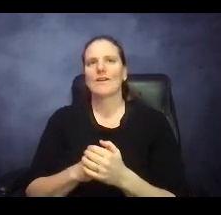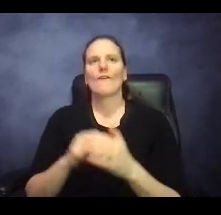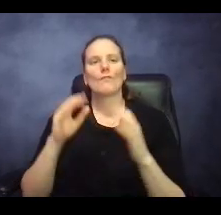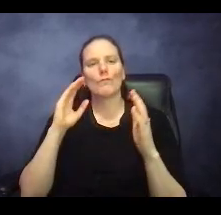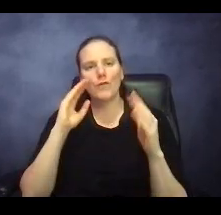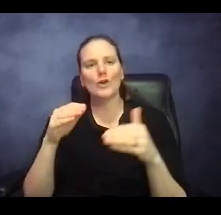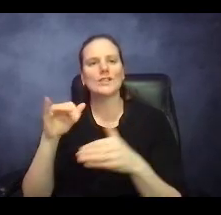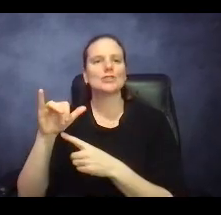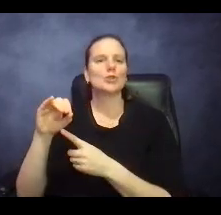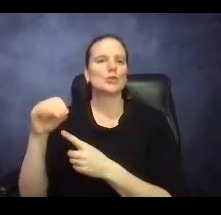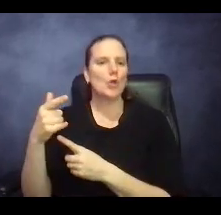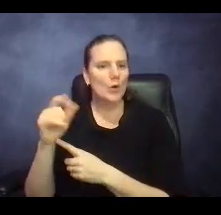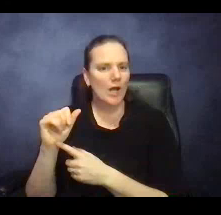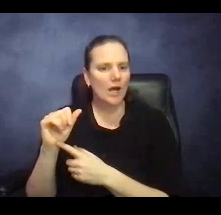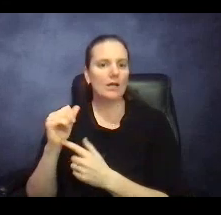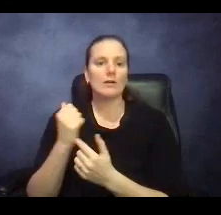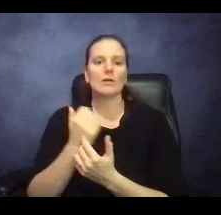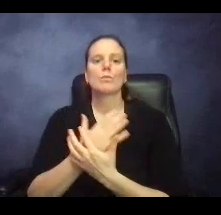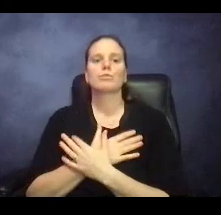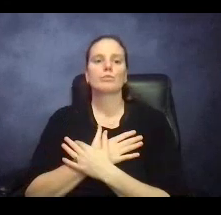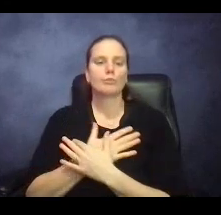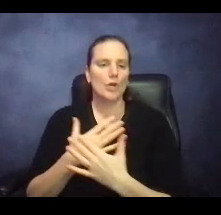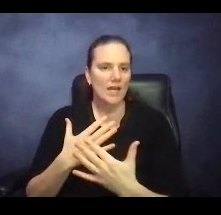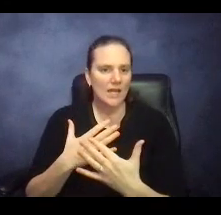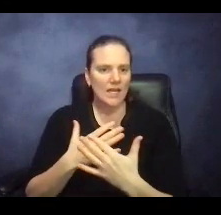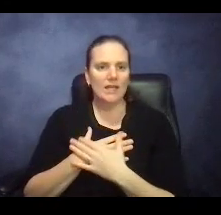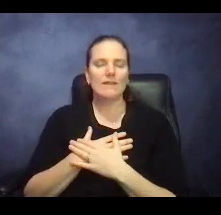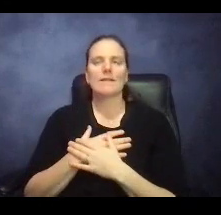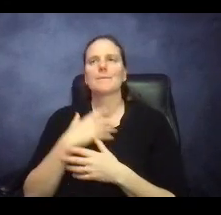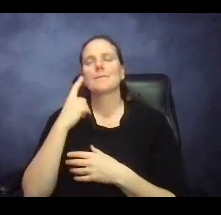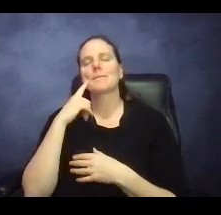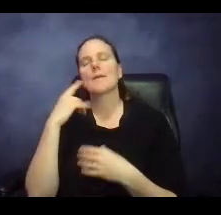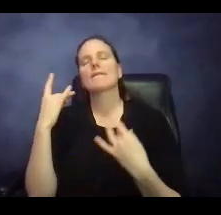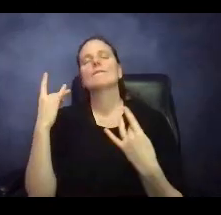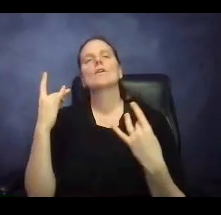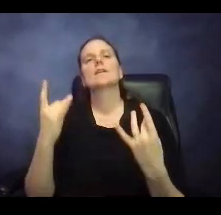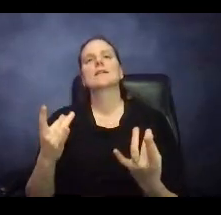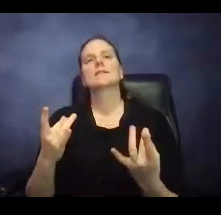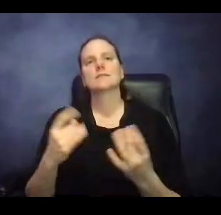Breathing, movement, meditation, mindfulness, limit or avoid alcohol, smoking